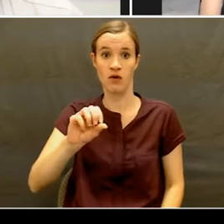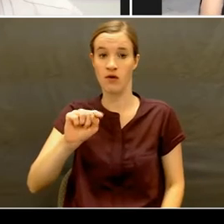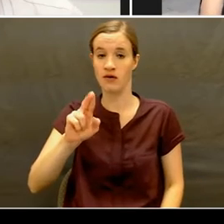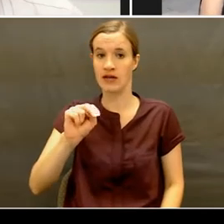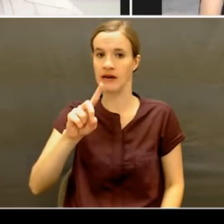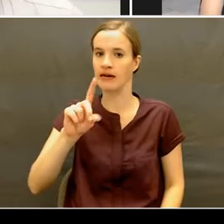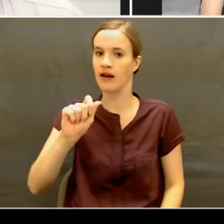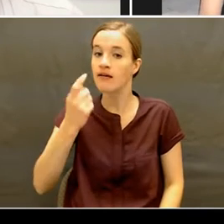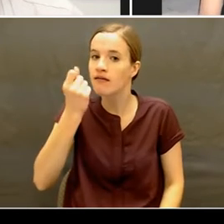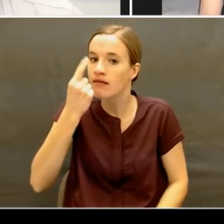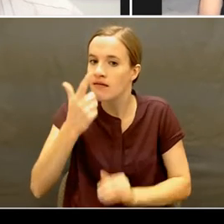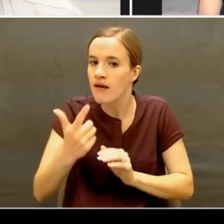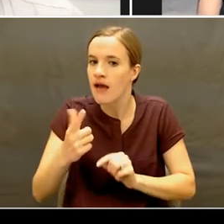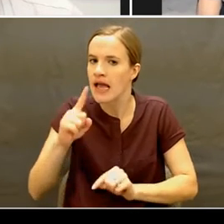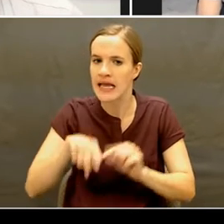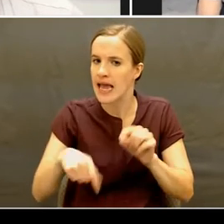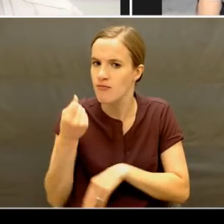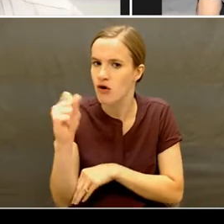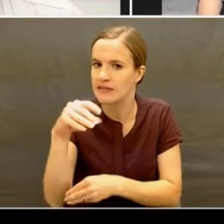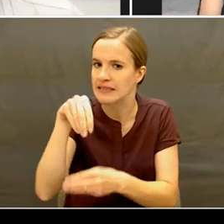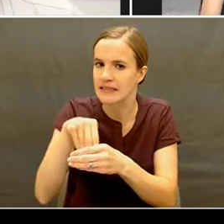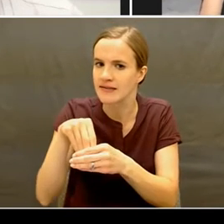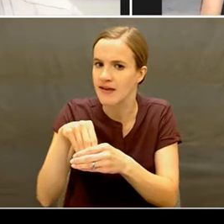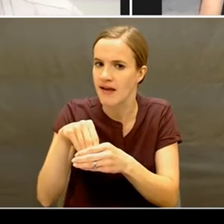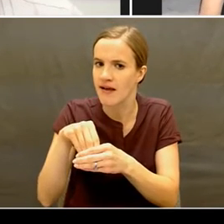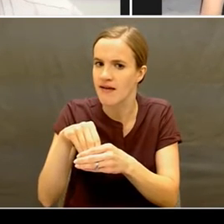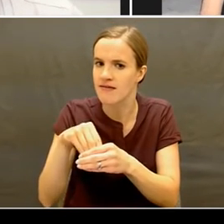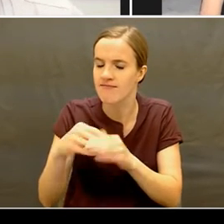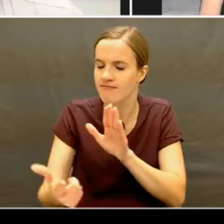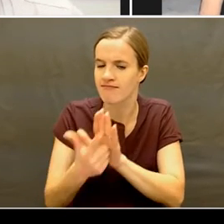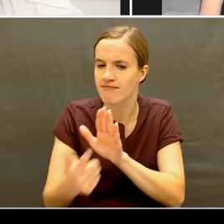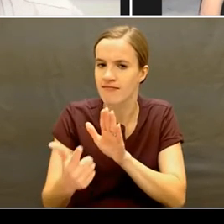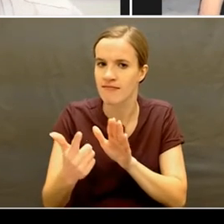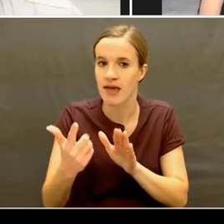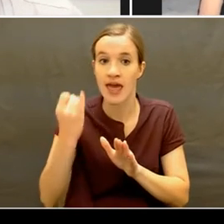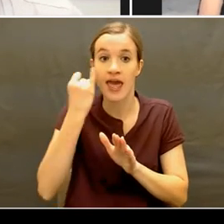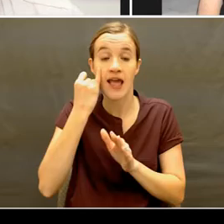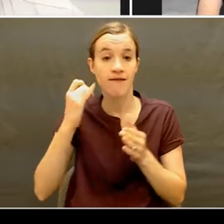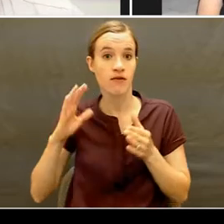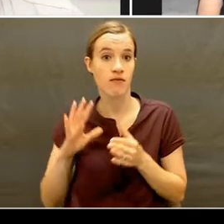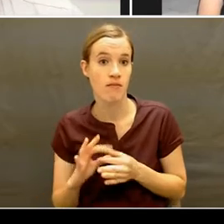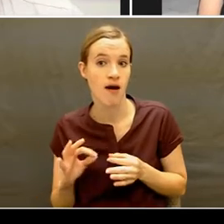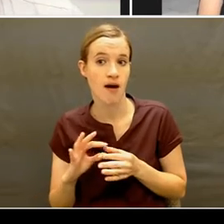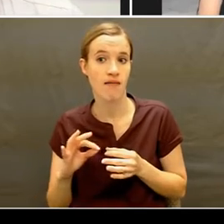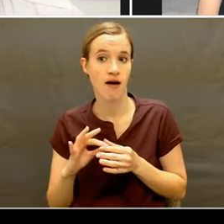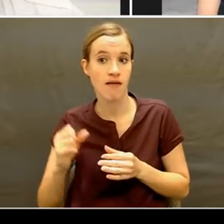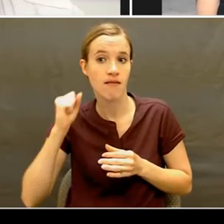started to chant, the vibrations went to every part of that capitol, of course, meaning that